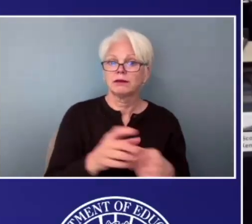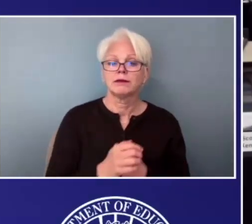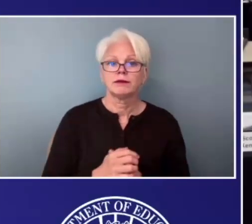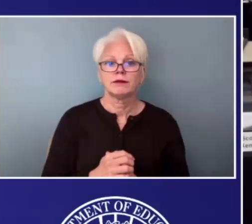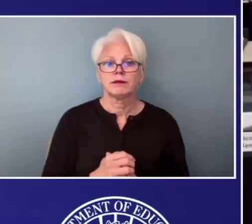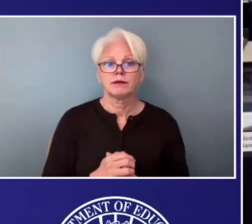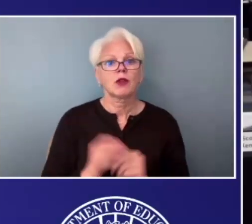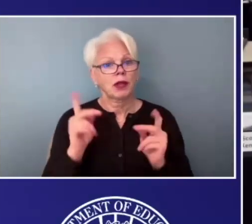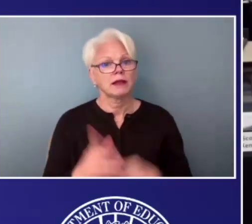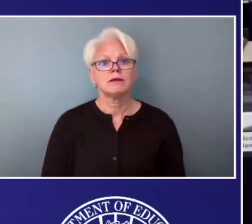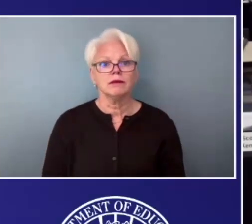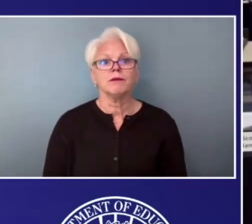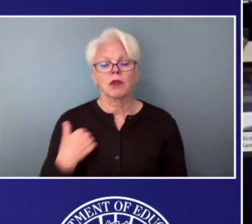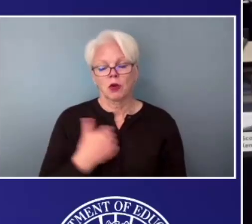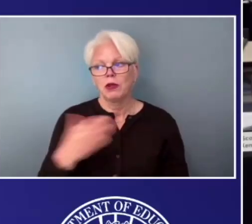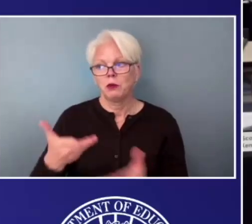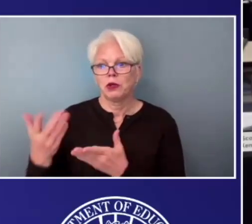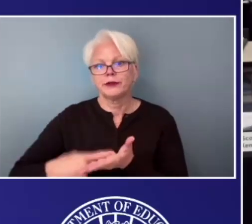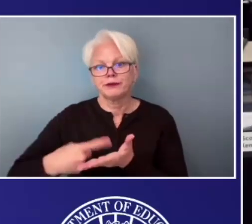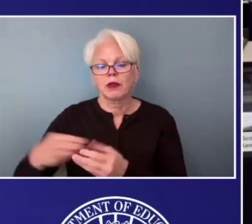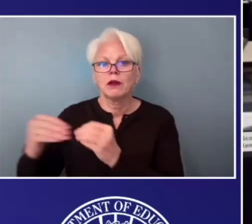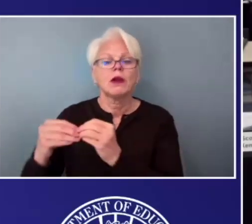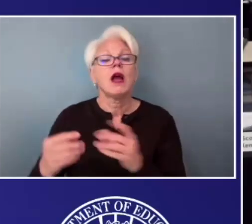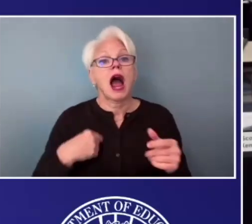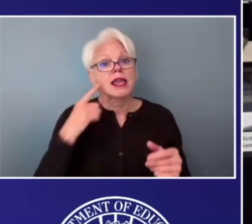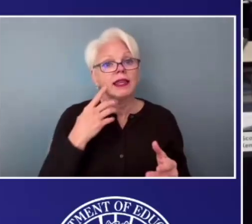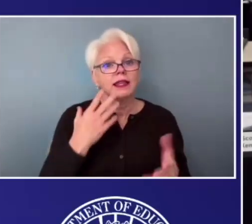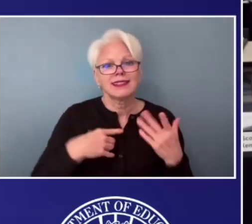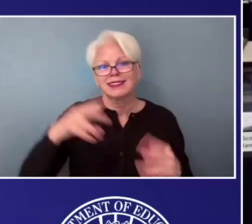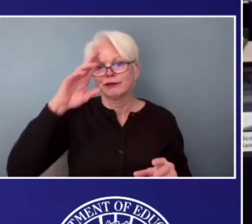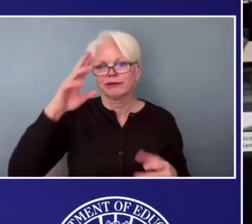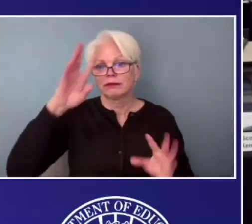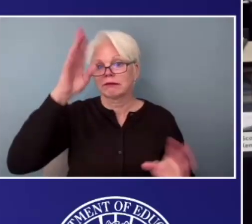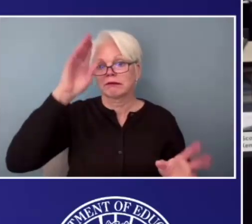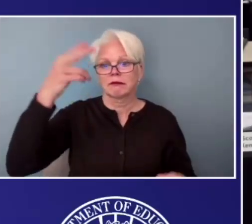Okay. We will take that back. I think this is probably hypothetical, so don't spend too much time on it, but